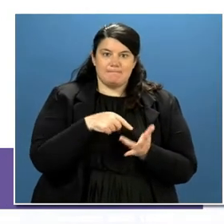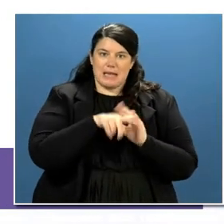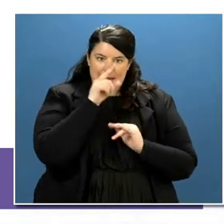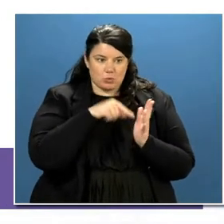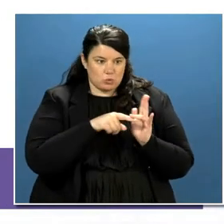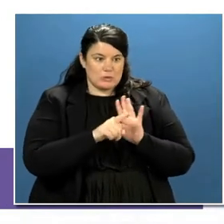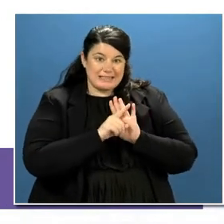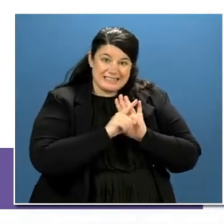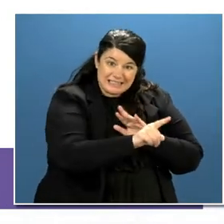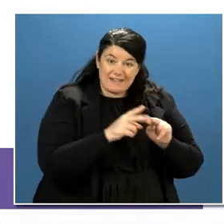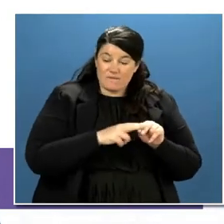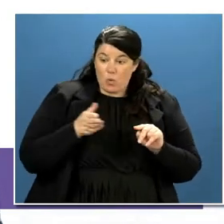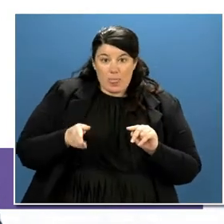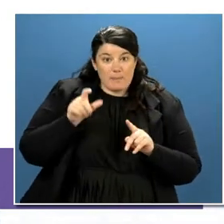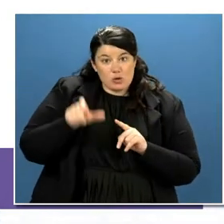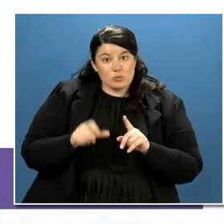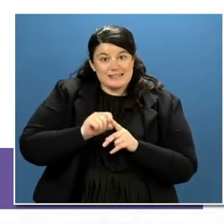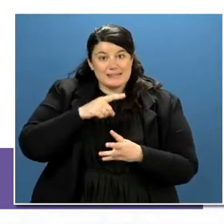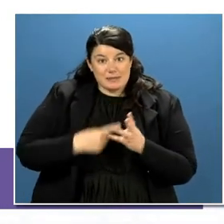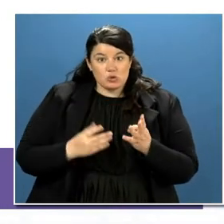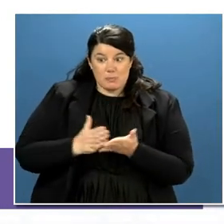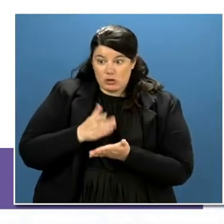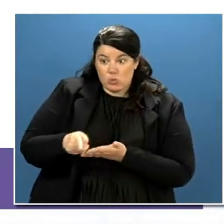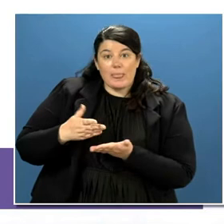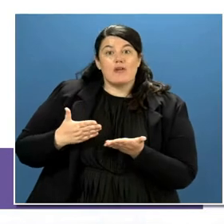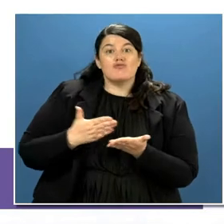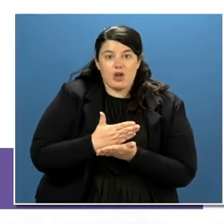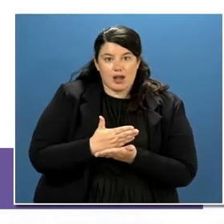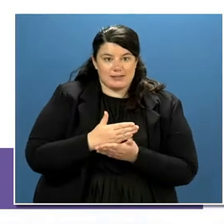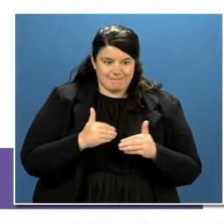their behalf to ensure that their rights can be enforced. Okay.